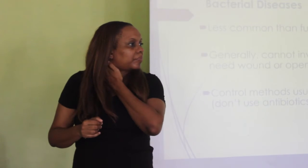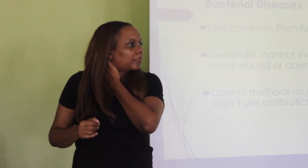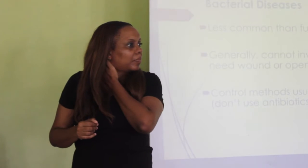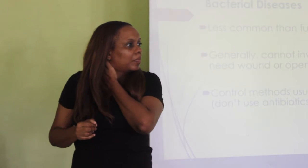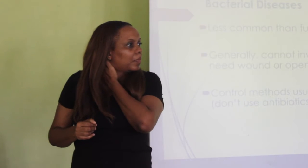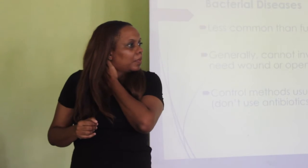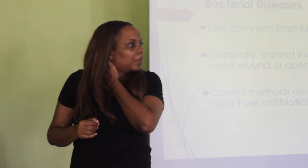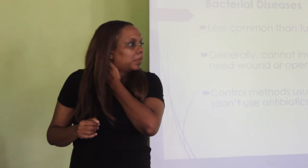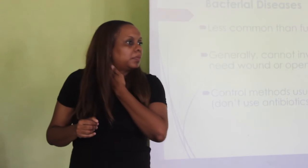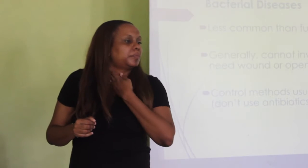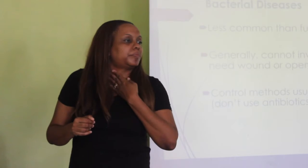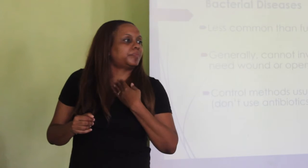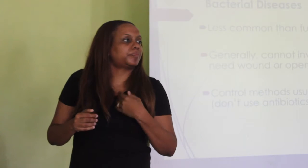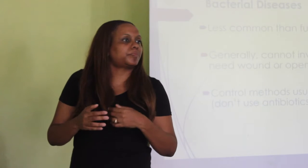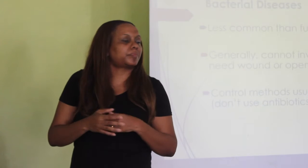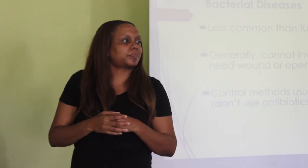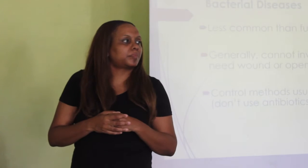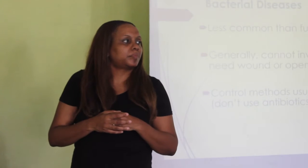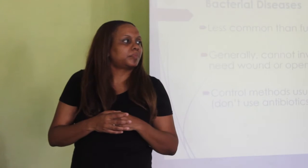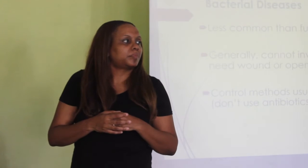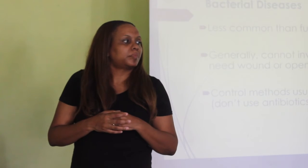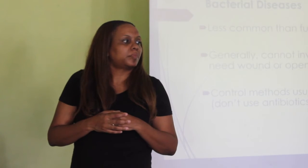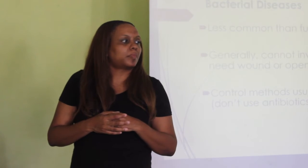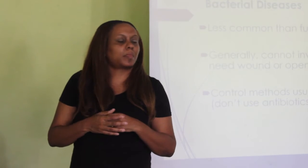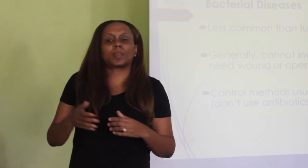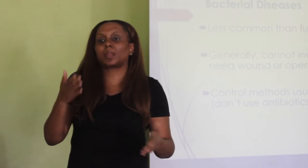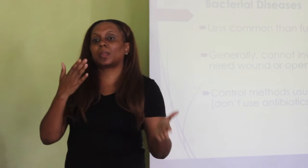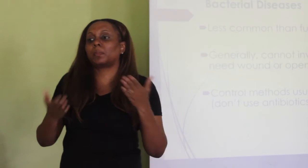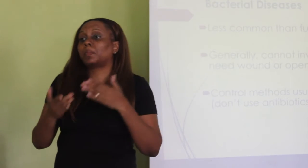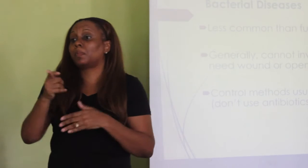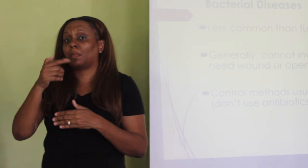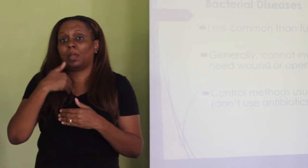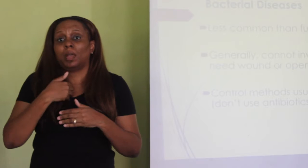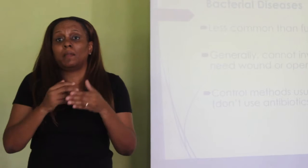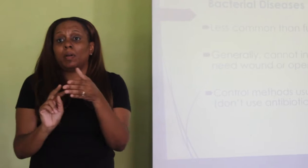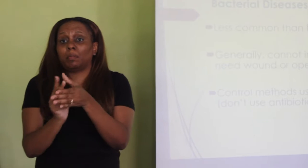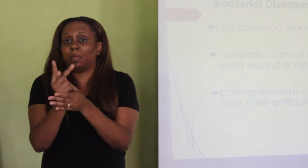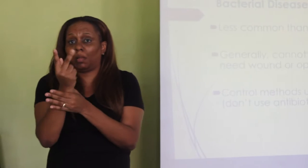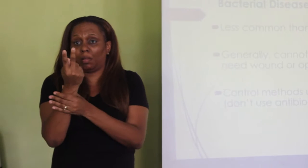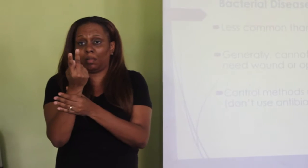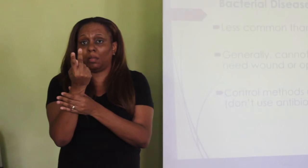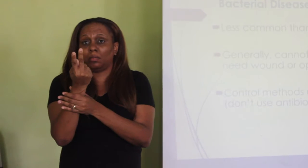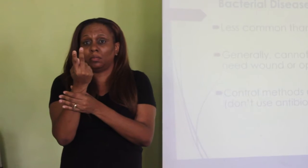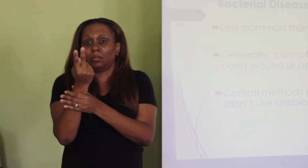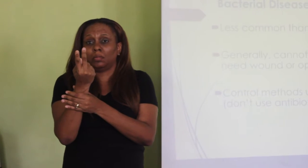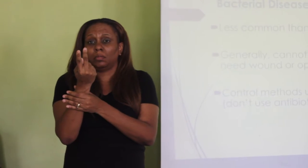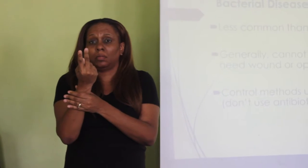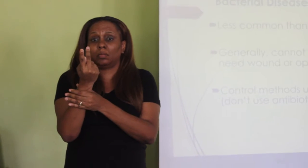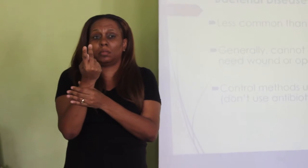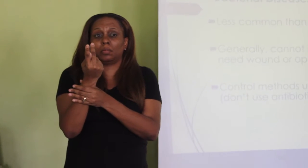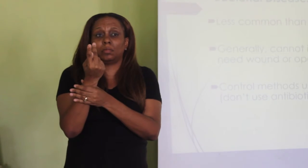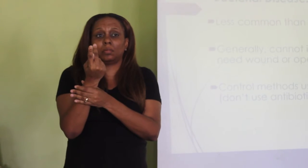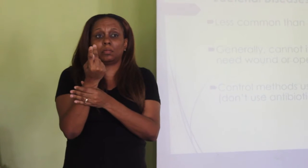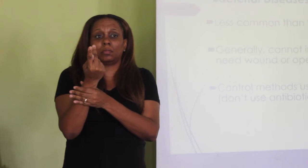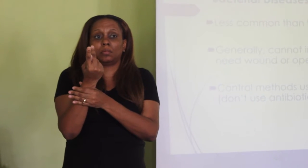removing effective leaves because you can have a plant that is affected and but it's not finished